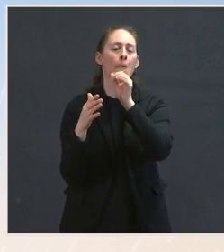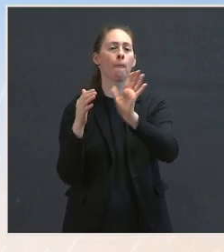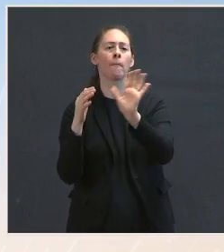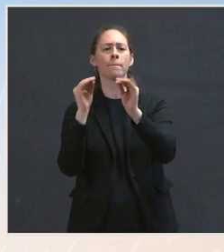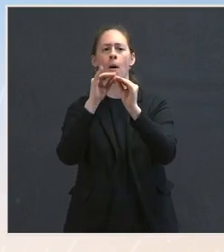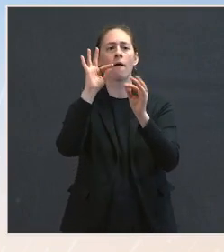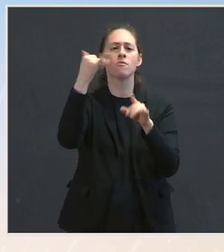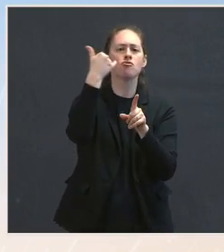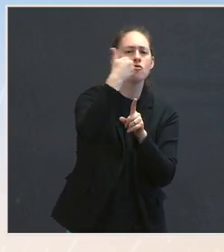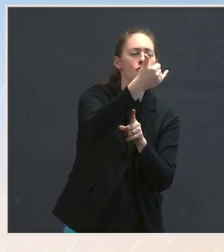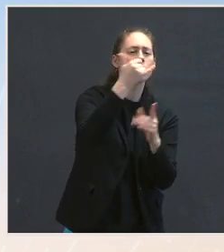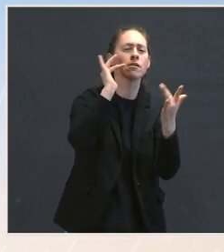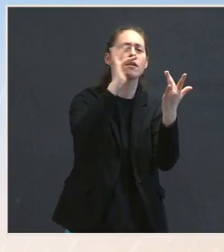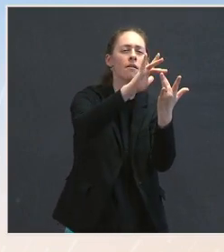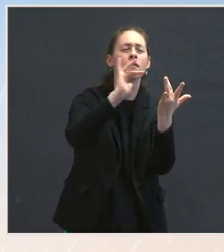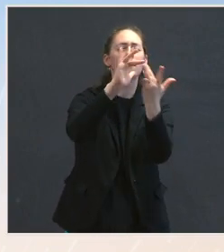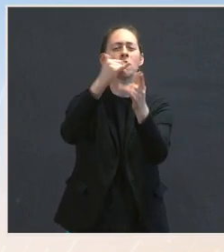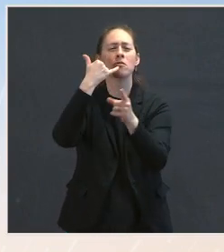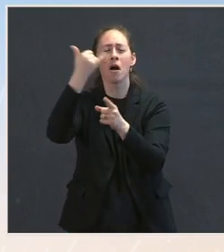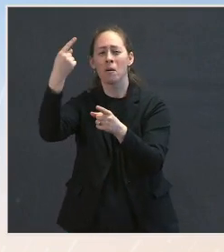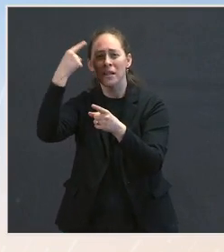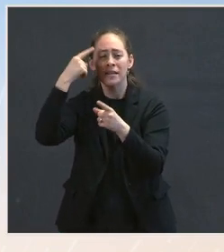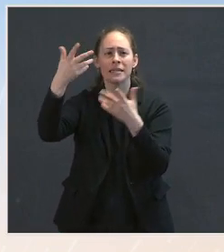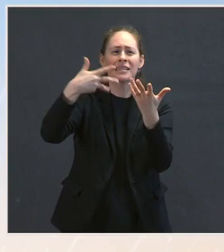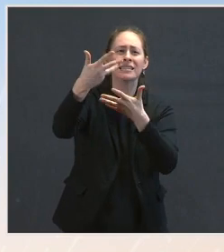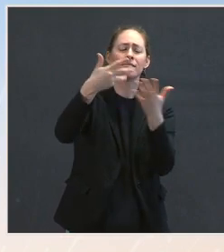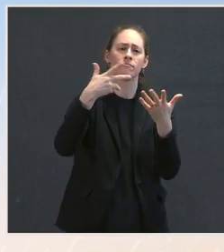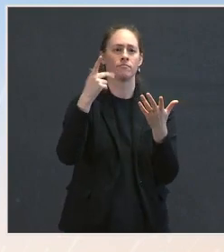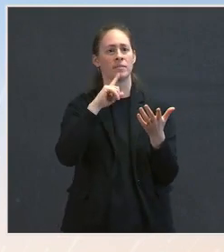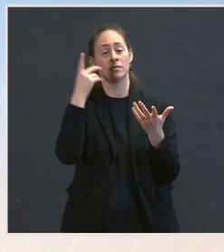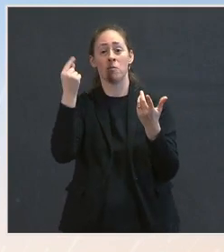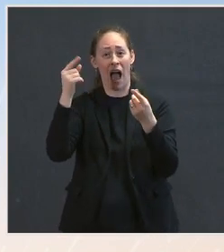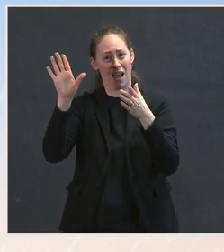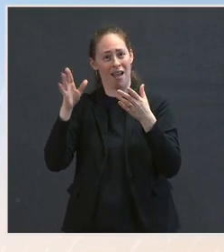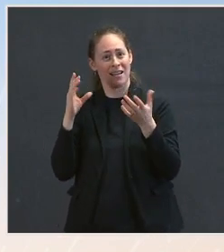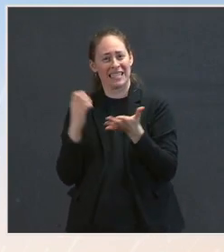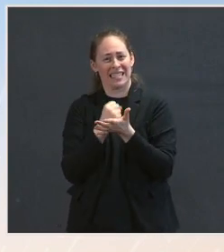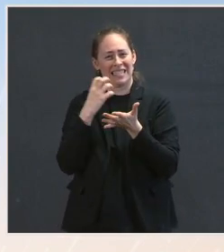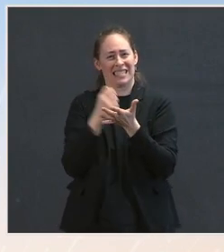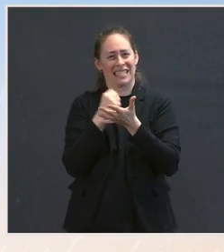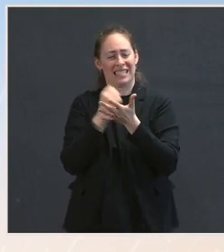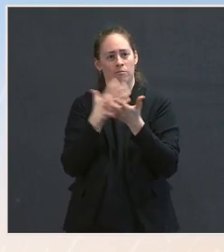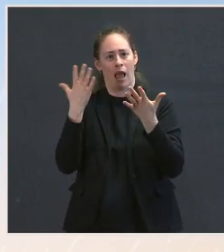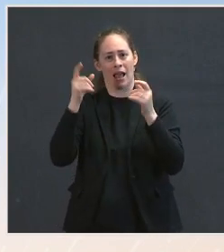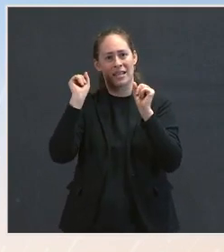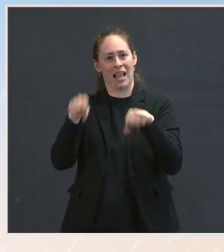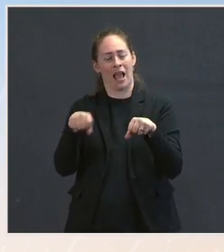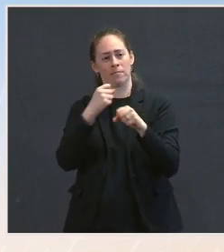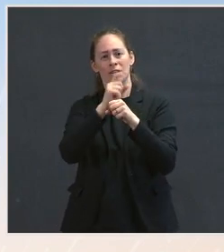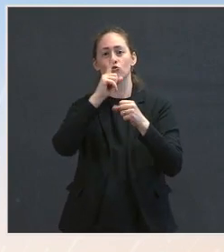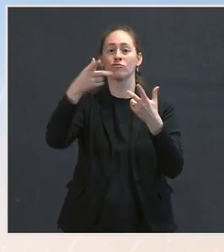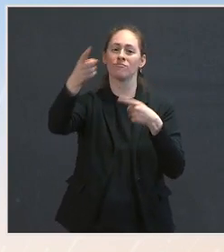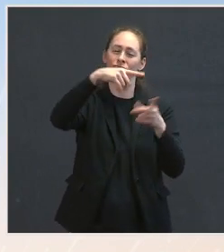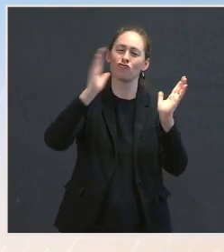he has to make the case publicly to have those conversations. And it's probably why more than 70 percent of the public,